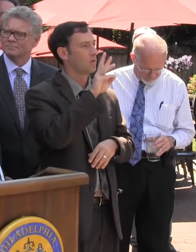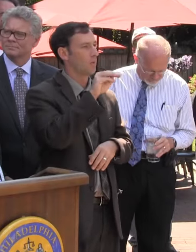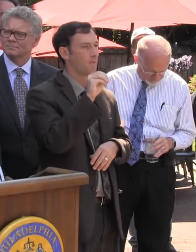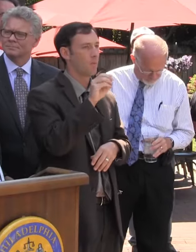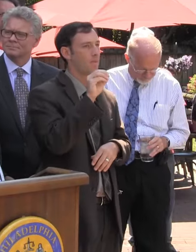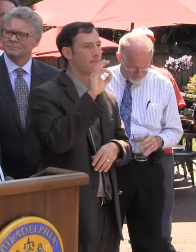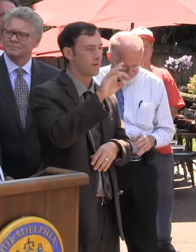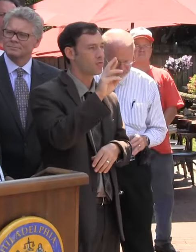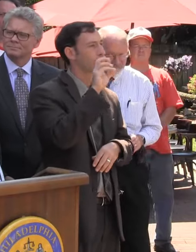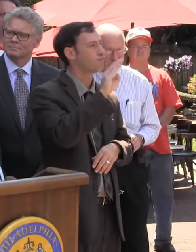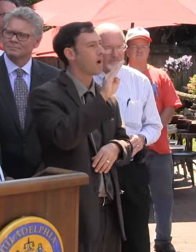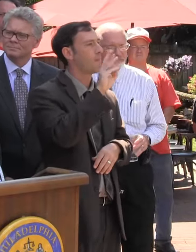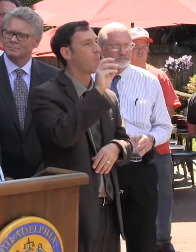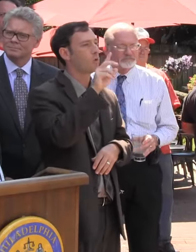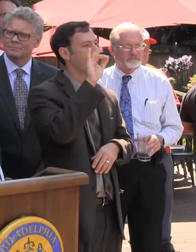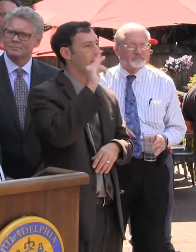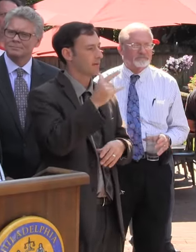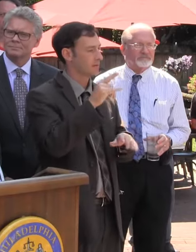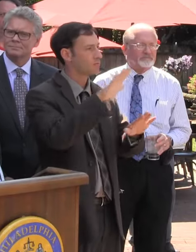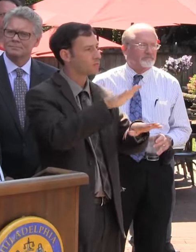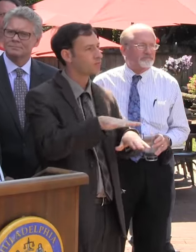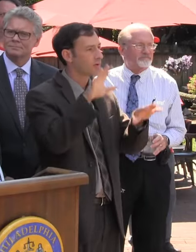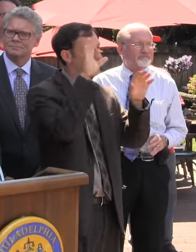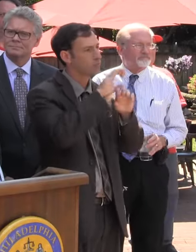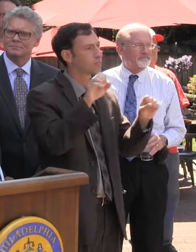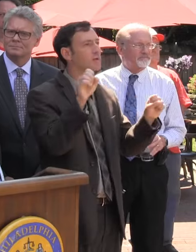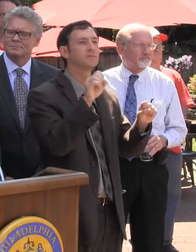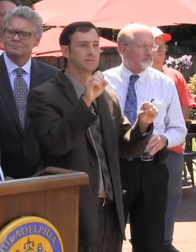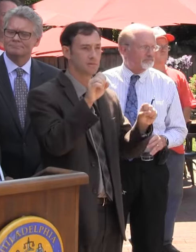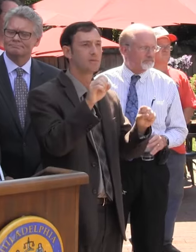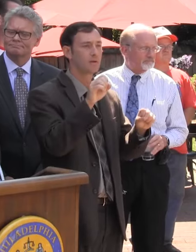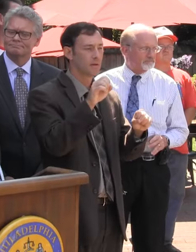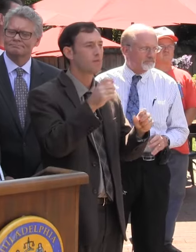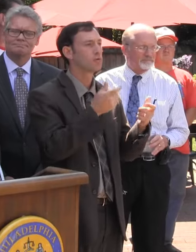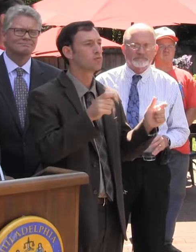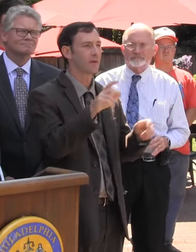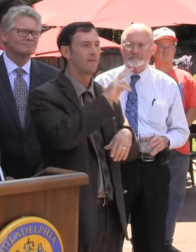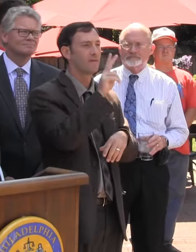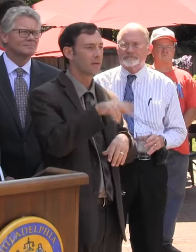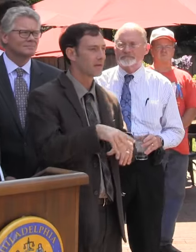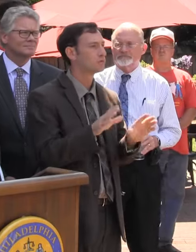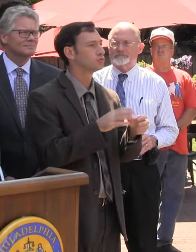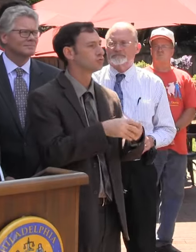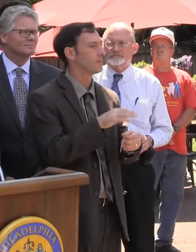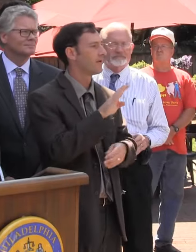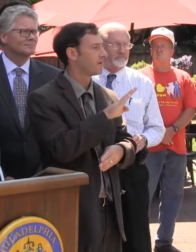Rob Wonderling, the great president of the Greater Philadelphia Chamber of Commerce,